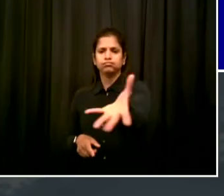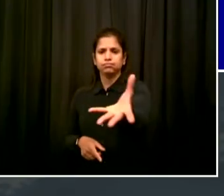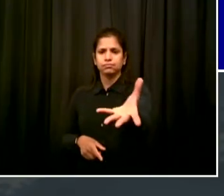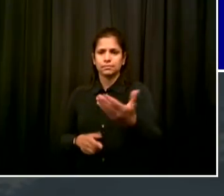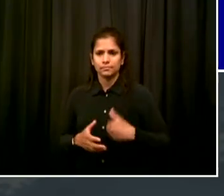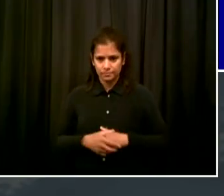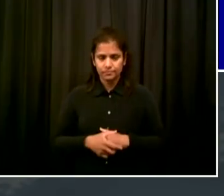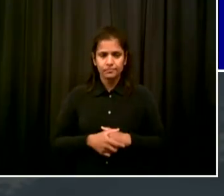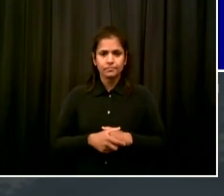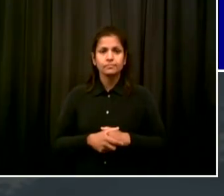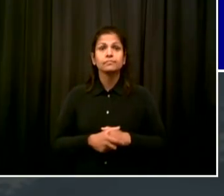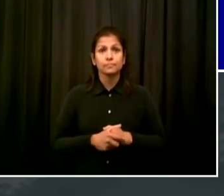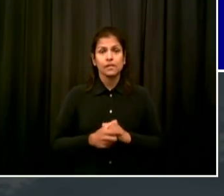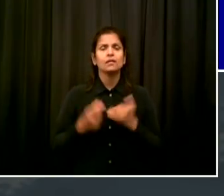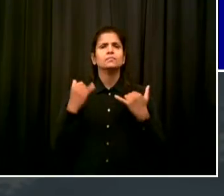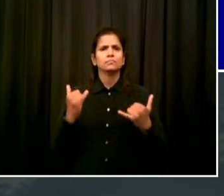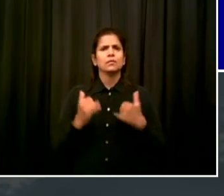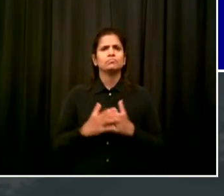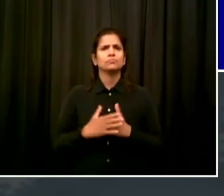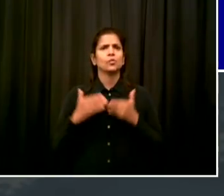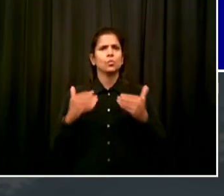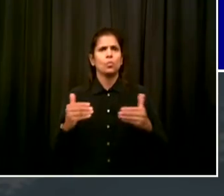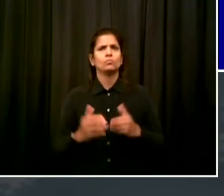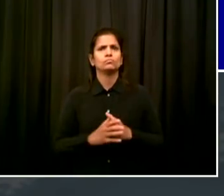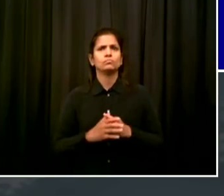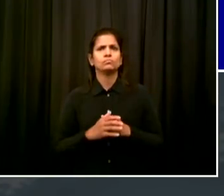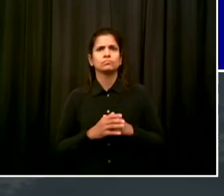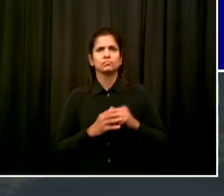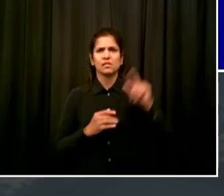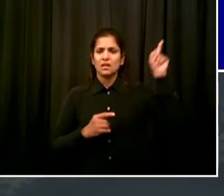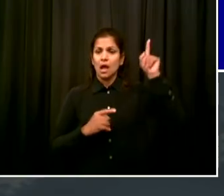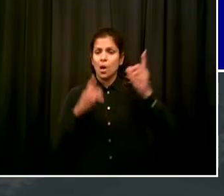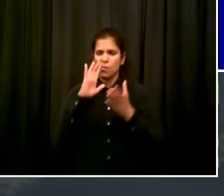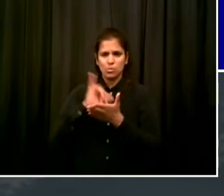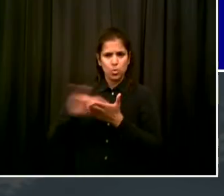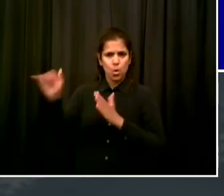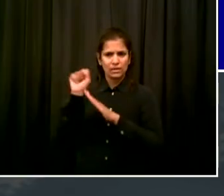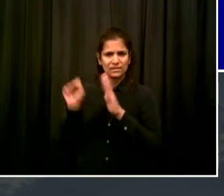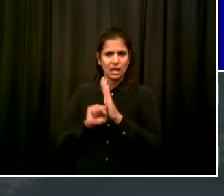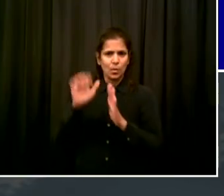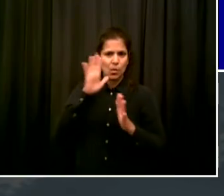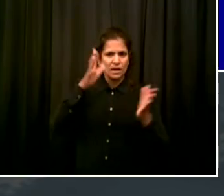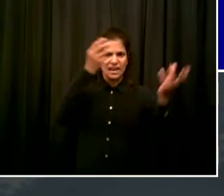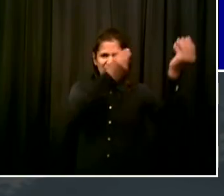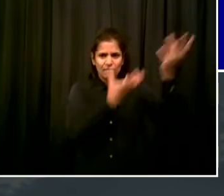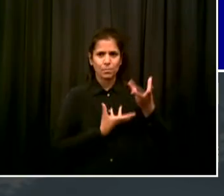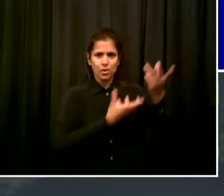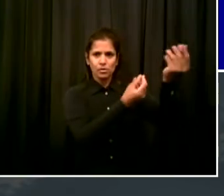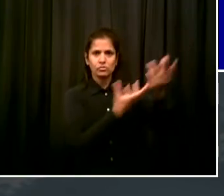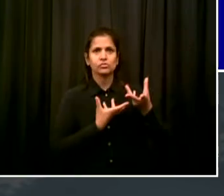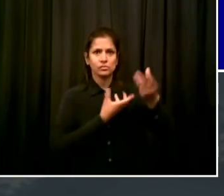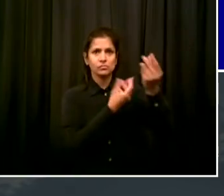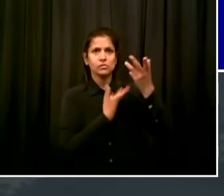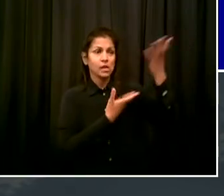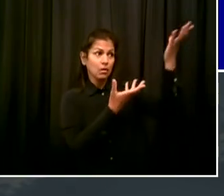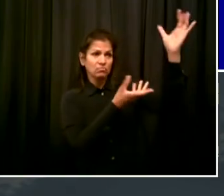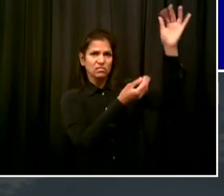FORMAL ANNOUNCEMENT LATER ON . I CAN GIVE YOU OUTLINES WHERE WE TALKED ABOUT